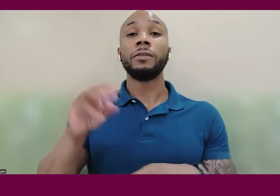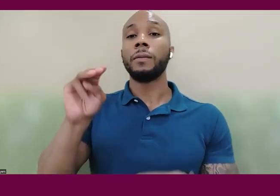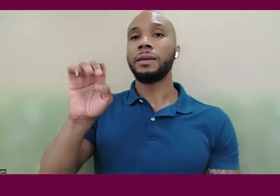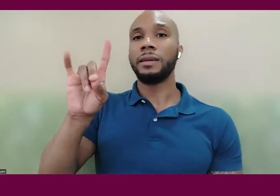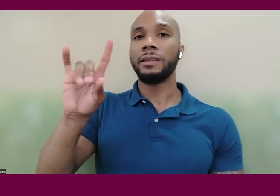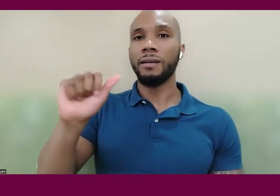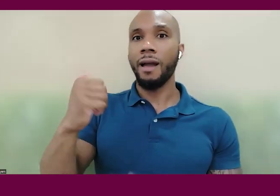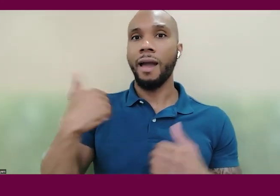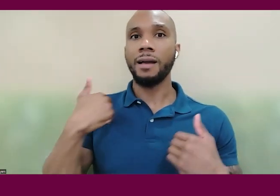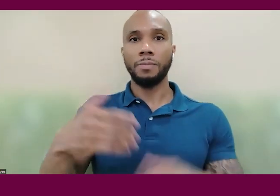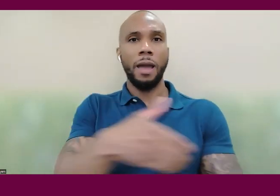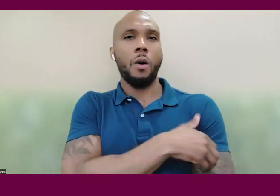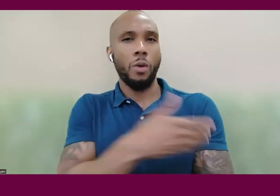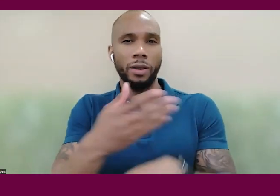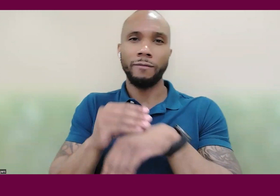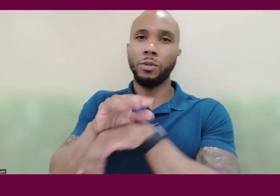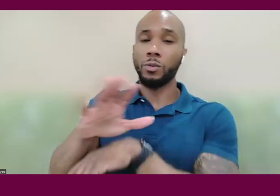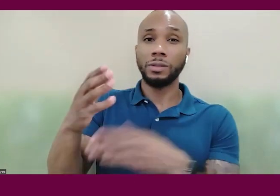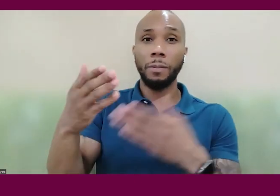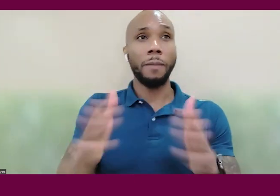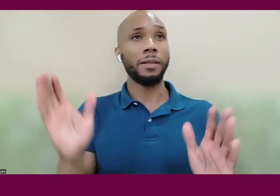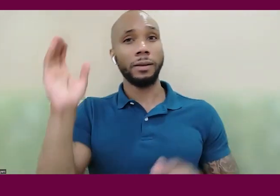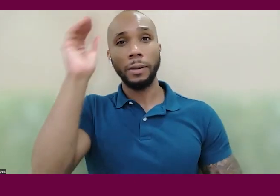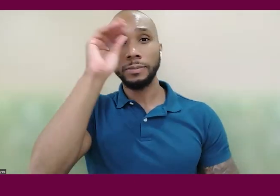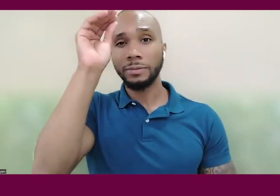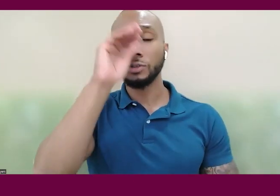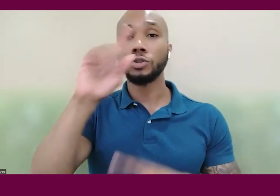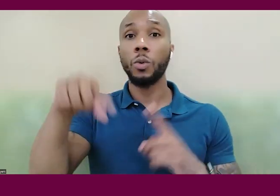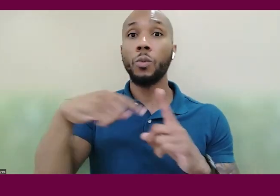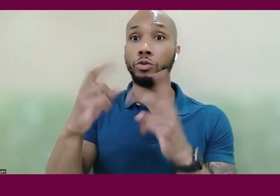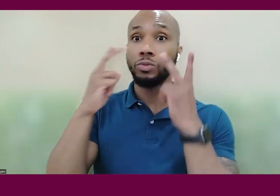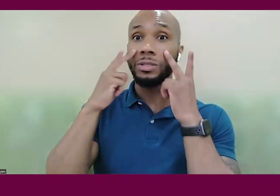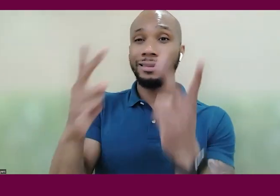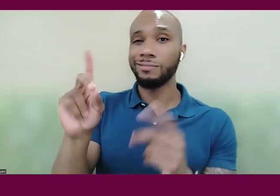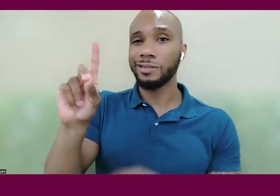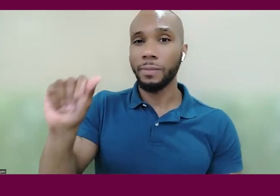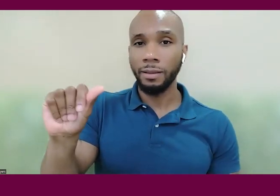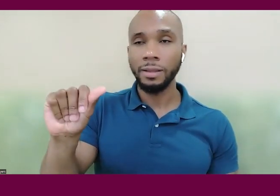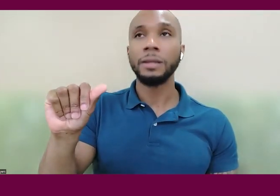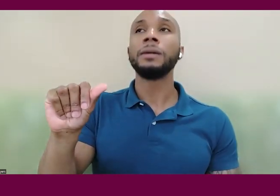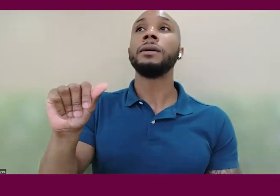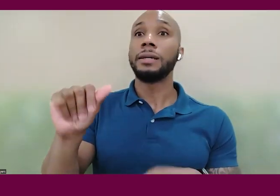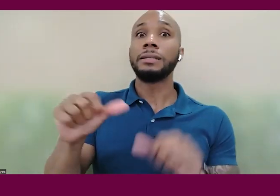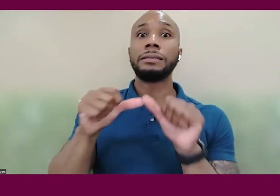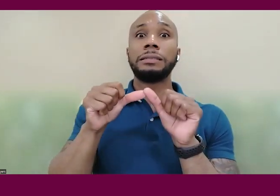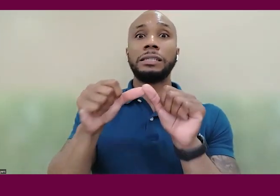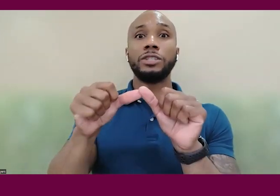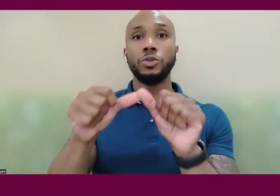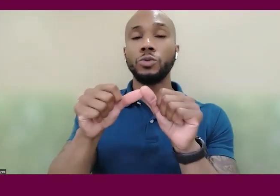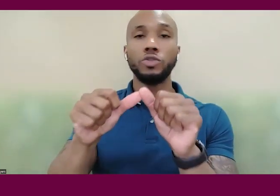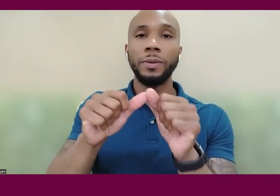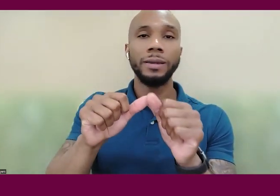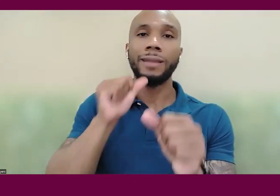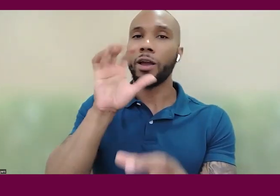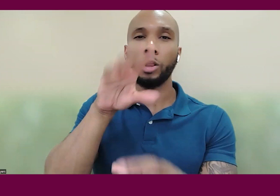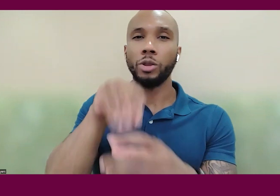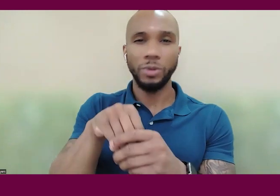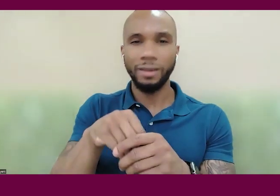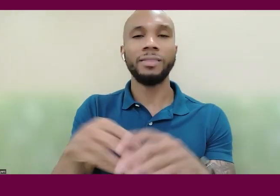public perception, so when you see that disability is continually being left out of the narrative,